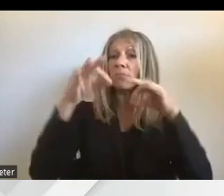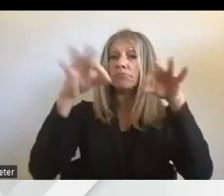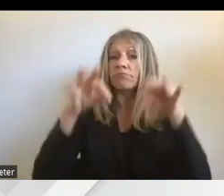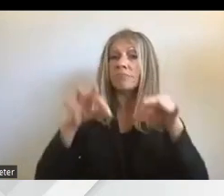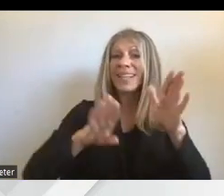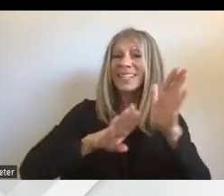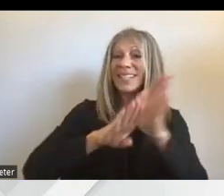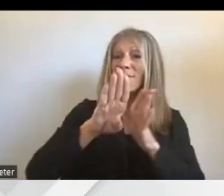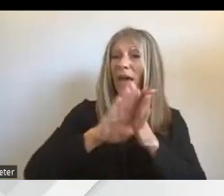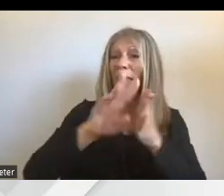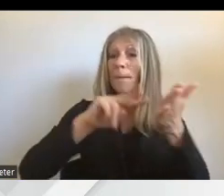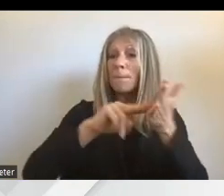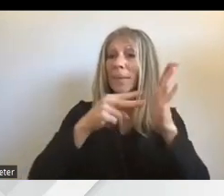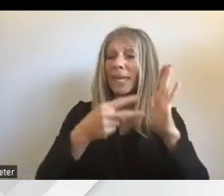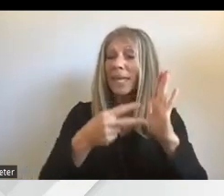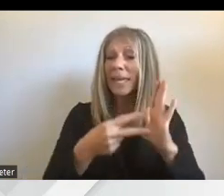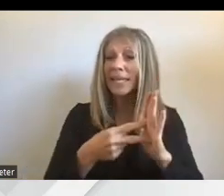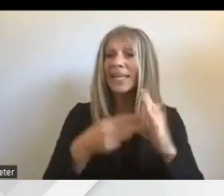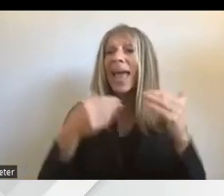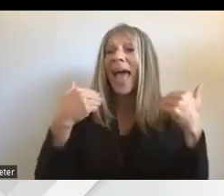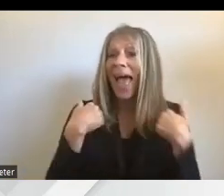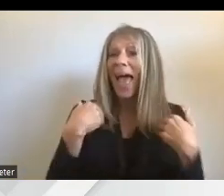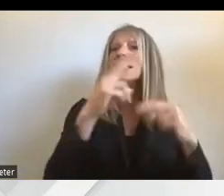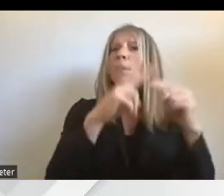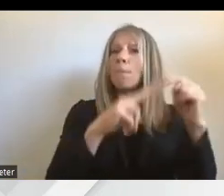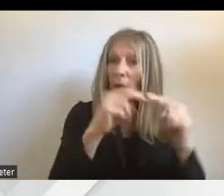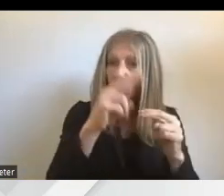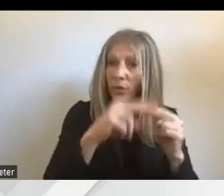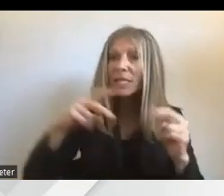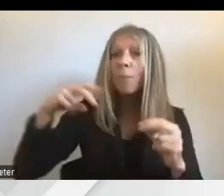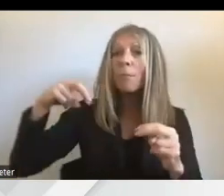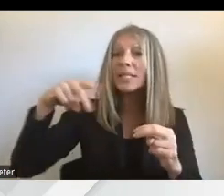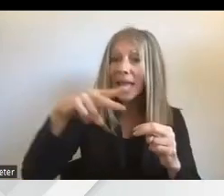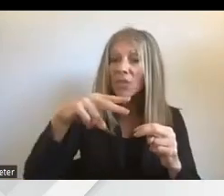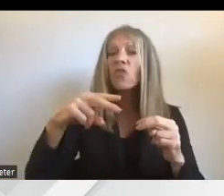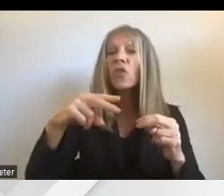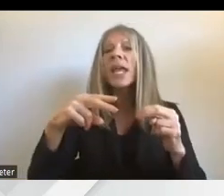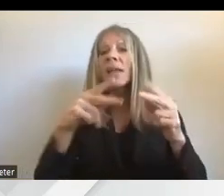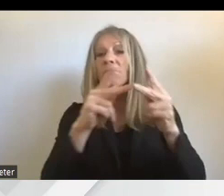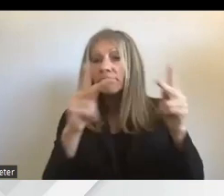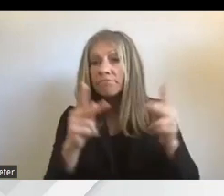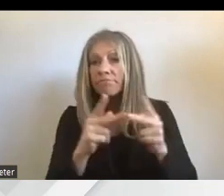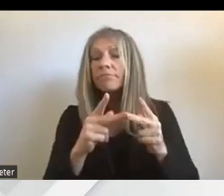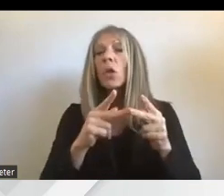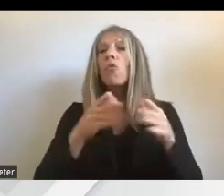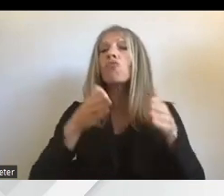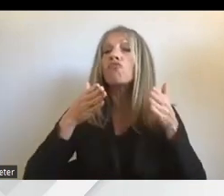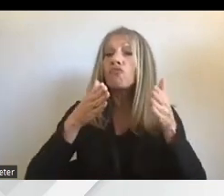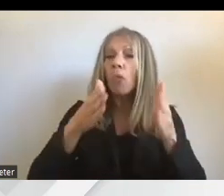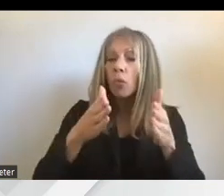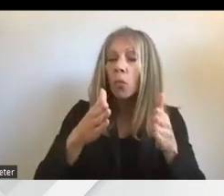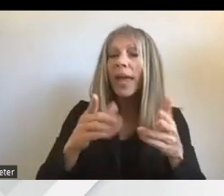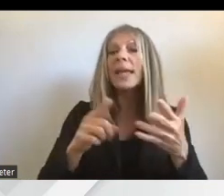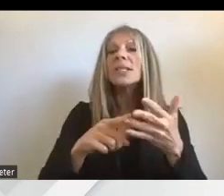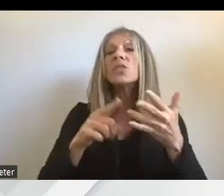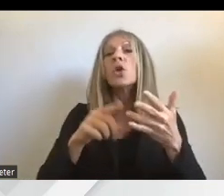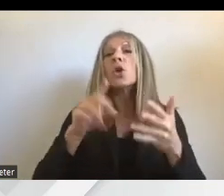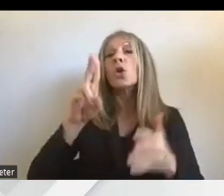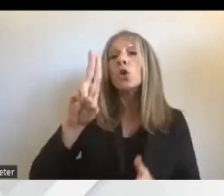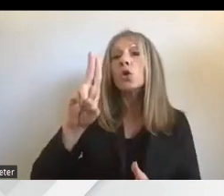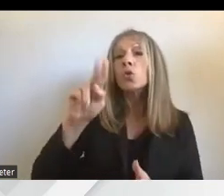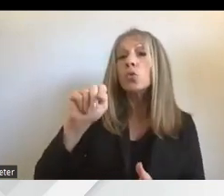"developed" as containing buildings pedestrian facilities, roadways, utilities, or elements.